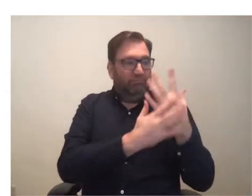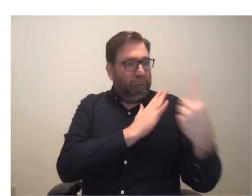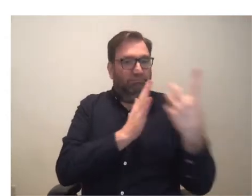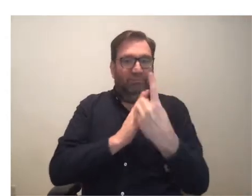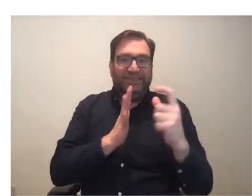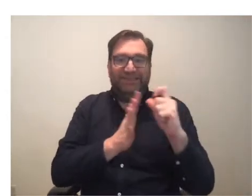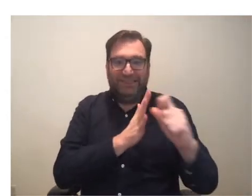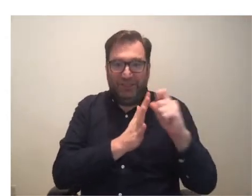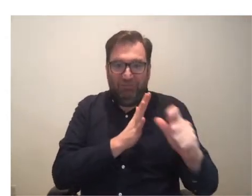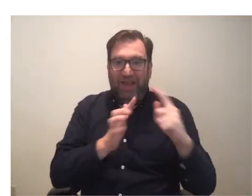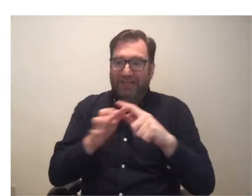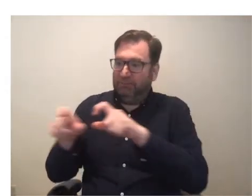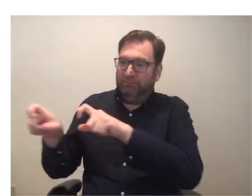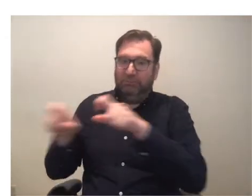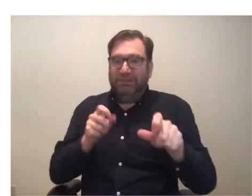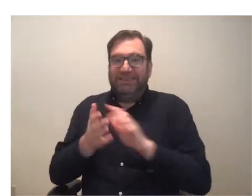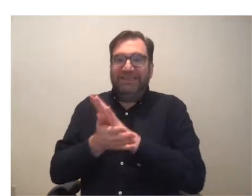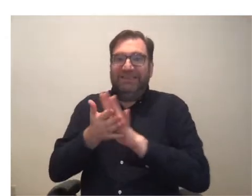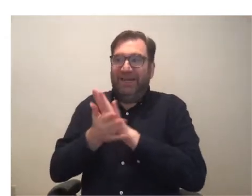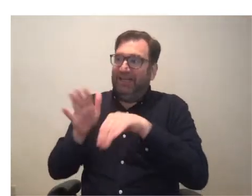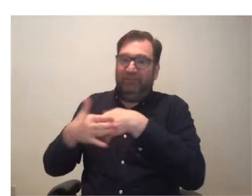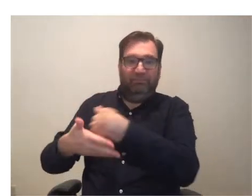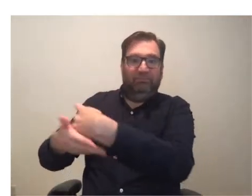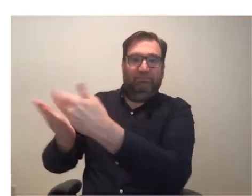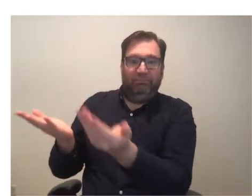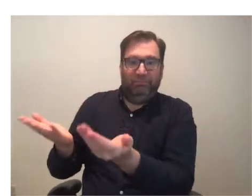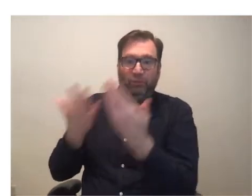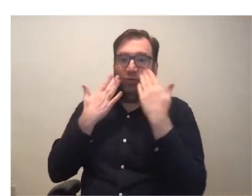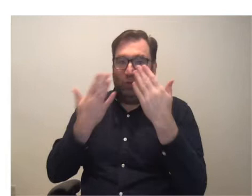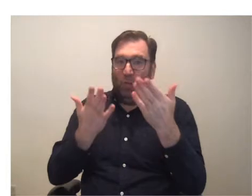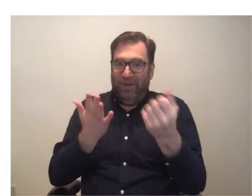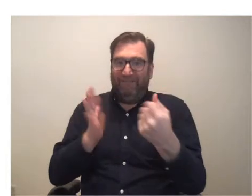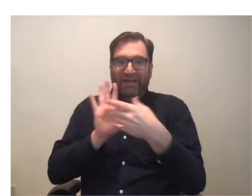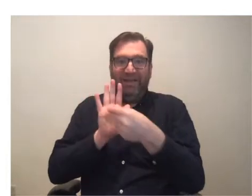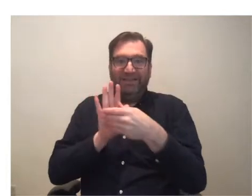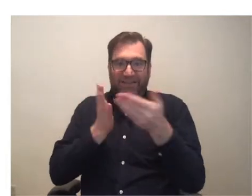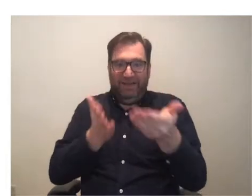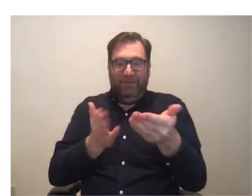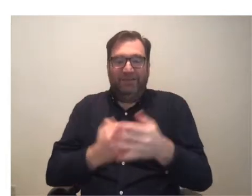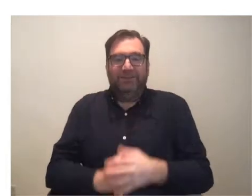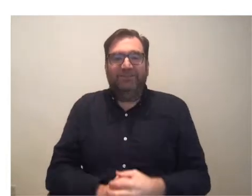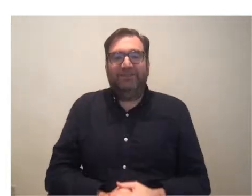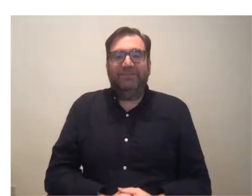isolated dictionaries and continuous signing in the wild, as shown in the following examples.